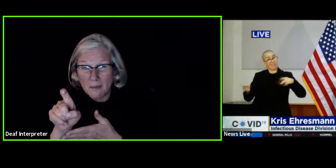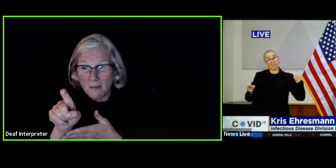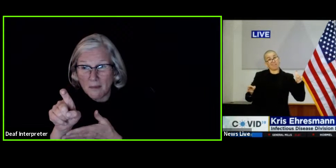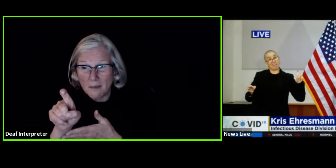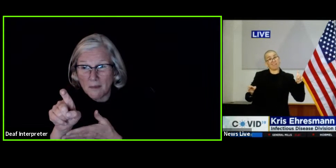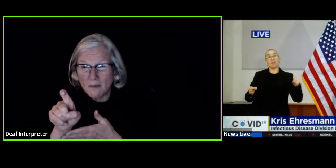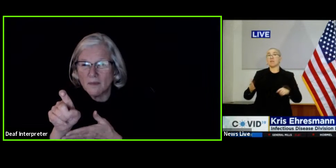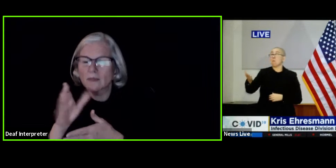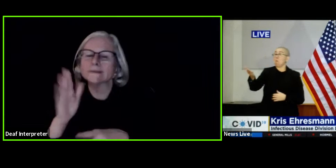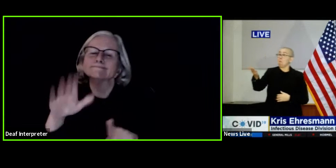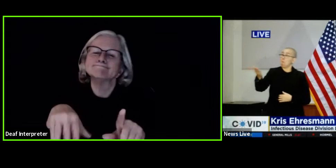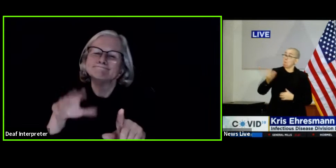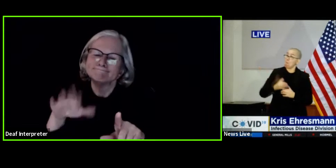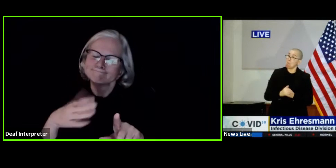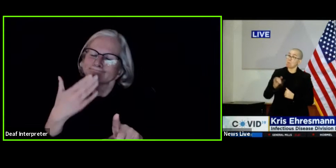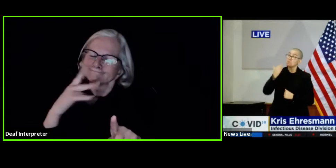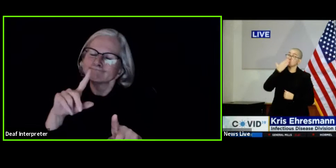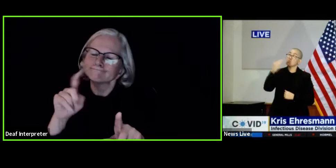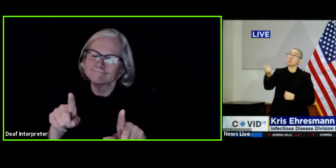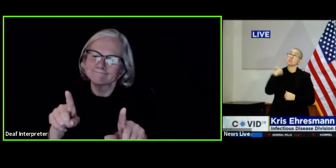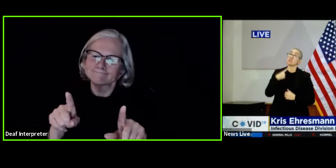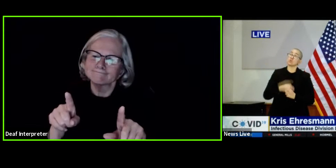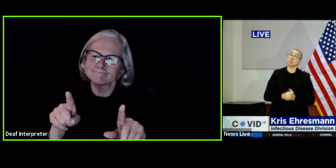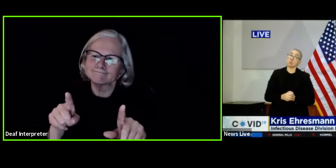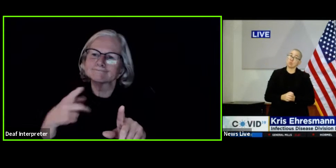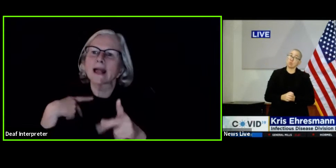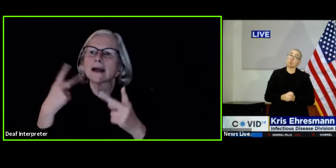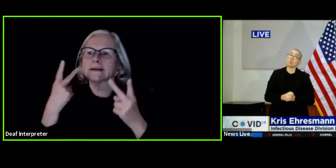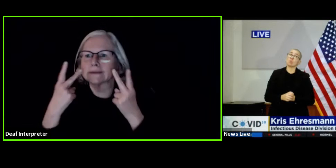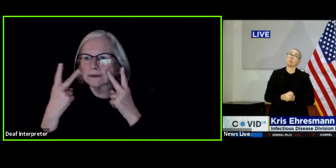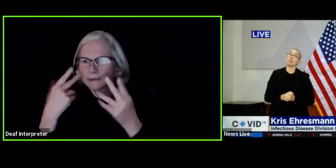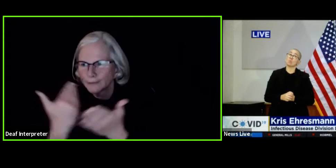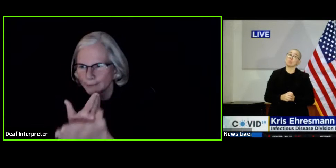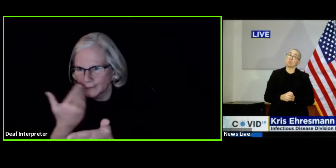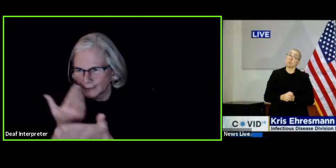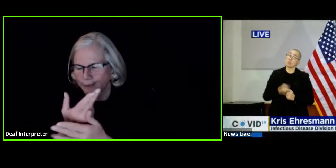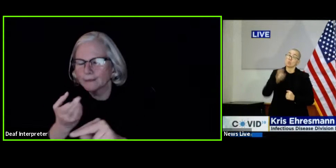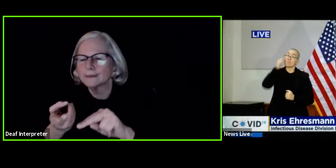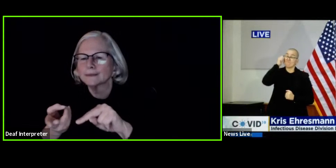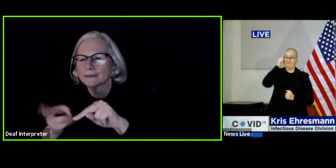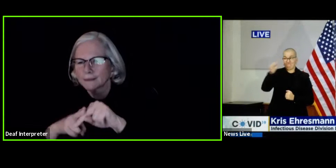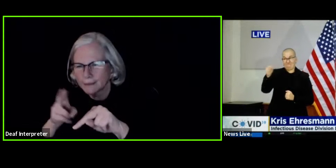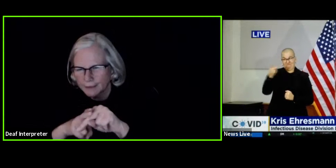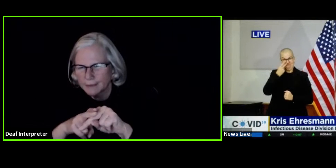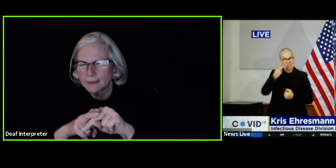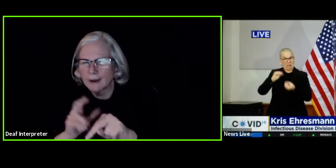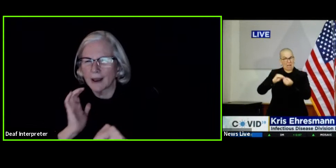AND AS WE'RE SEEING THESE UNPRECEDENTED NUMBERS OF CASES OUR WORK LOAD HAS INCREASED EXPONENTIALLY ALONG